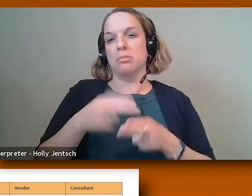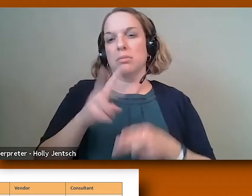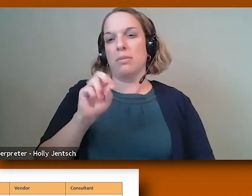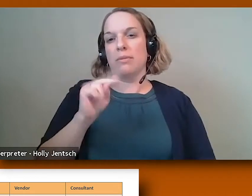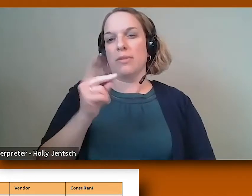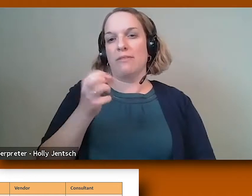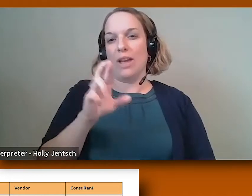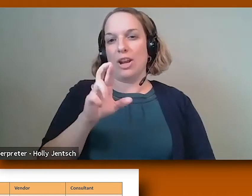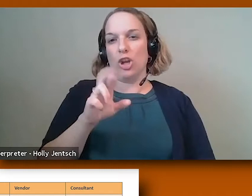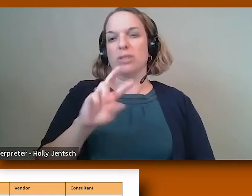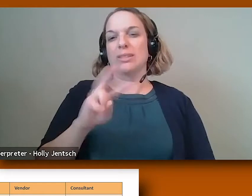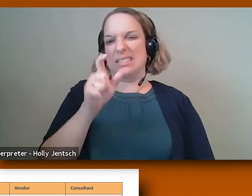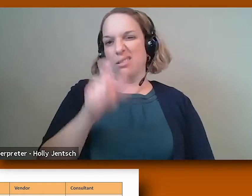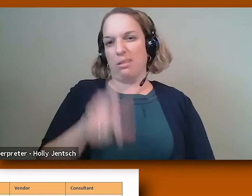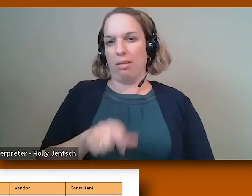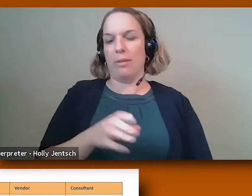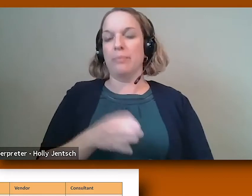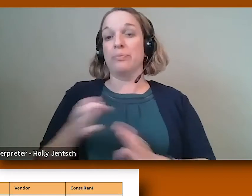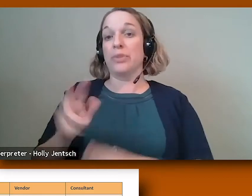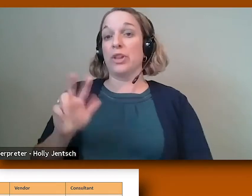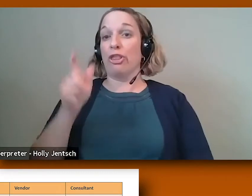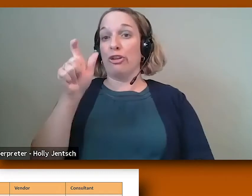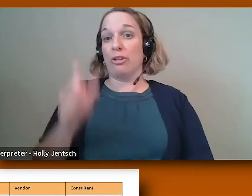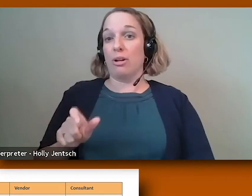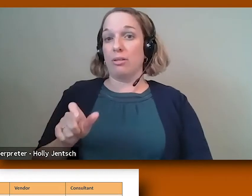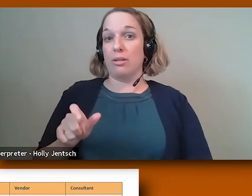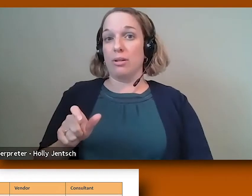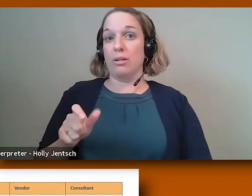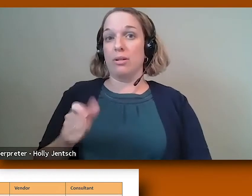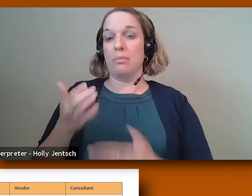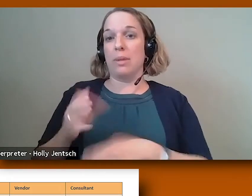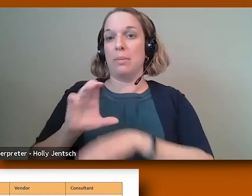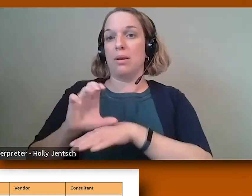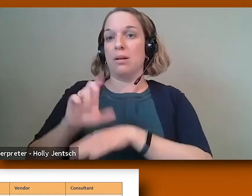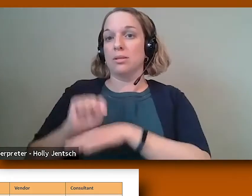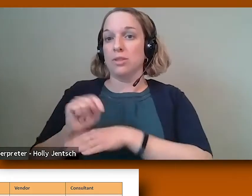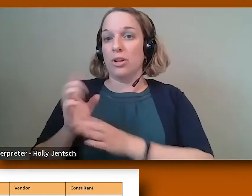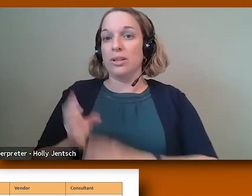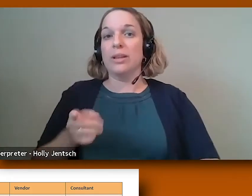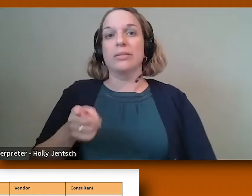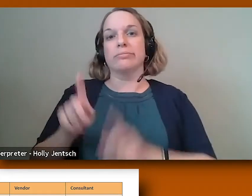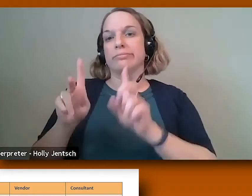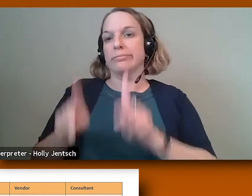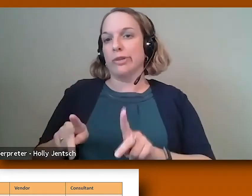And in column 3, it may be a consultant or a person.